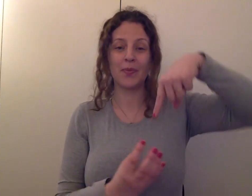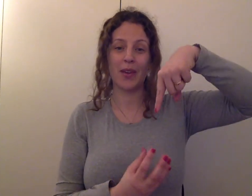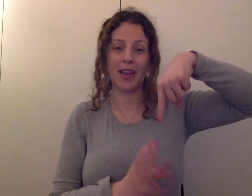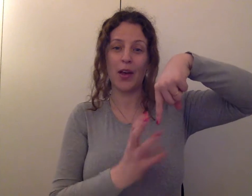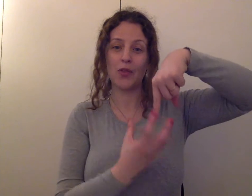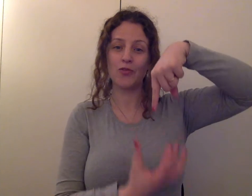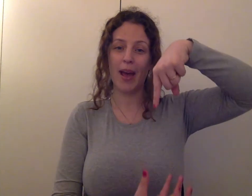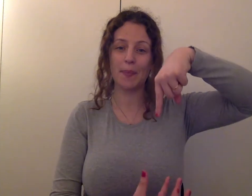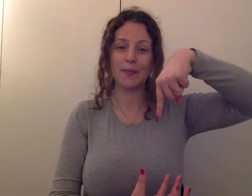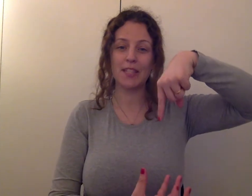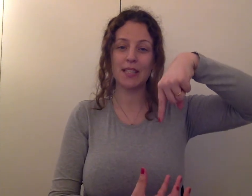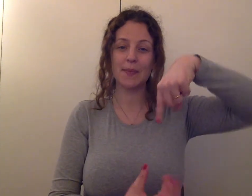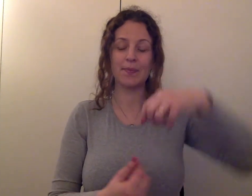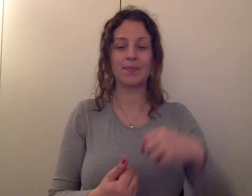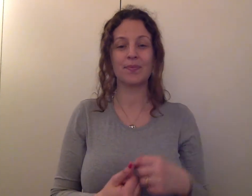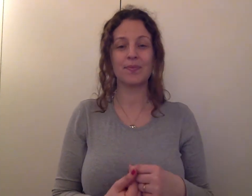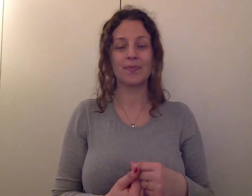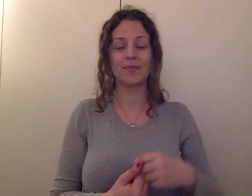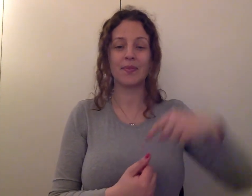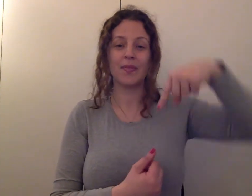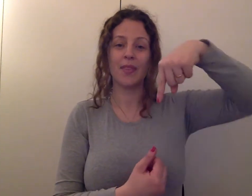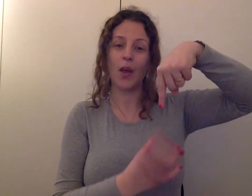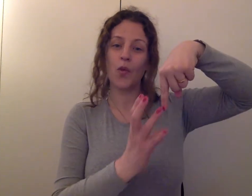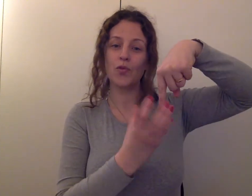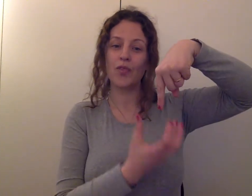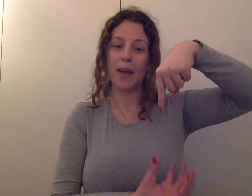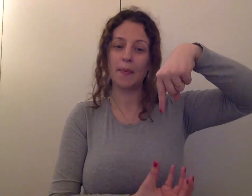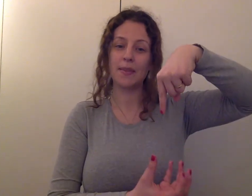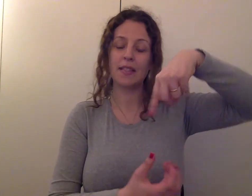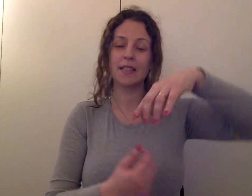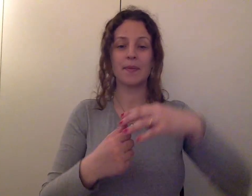GRAPES